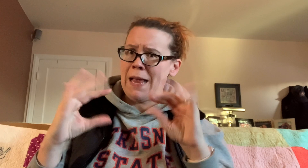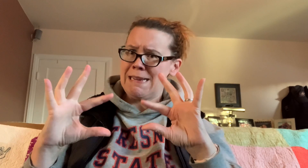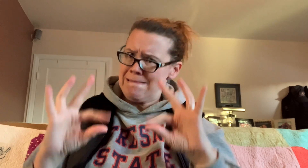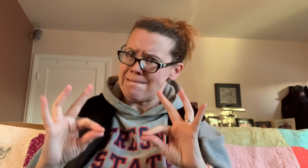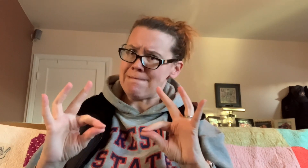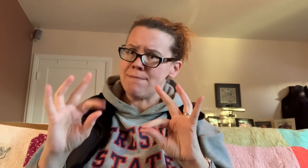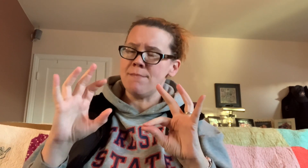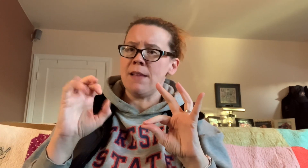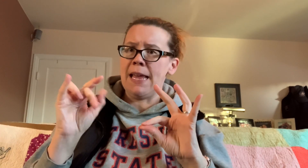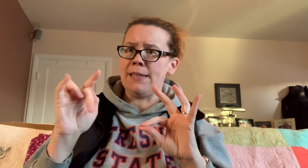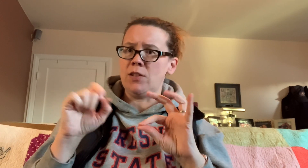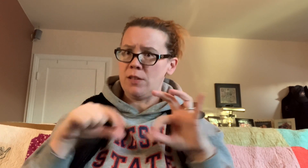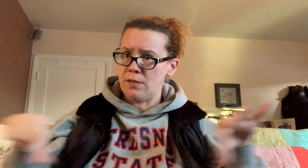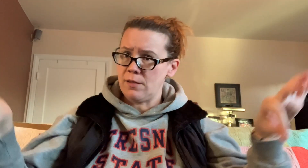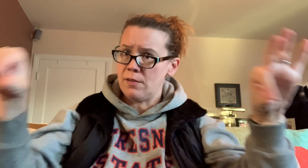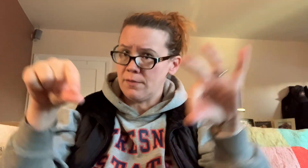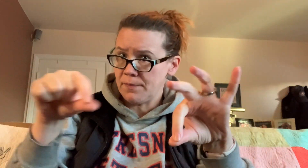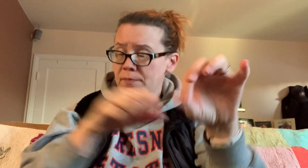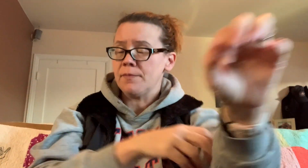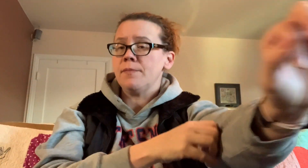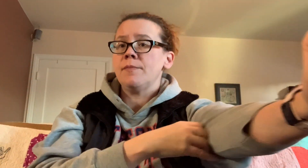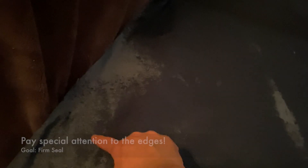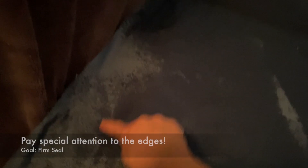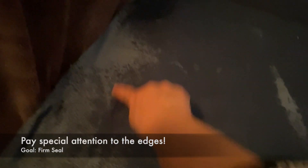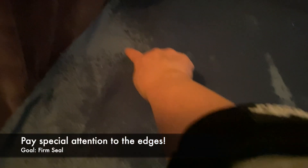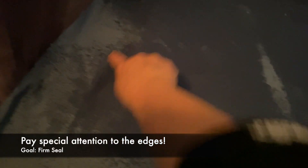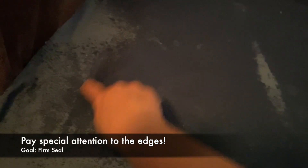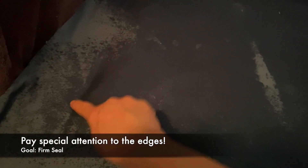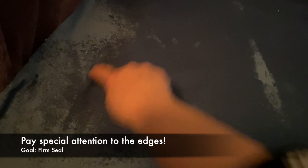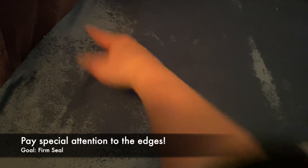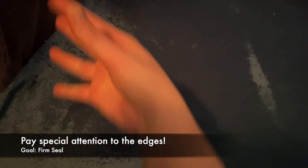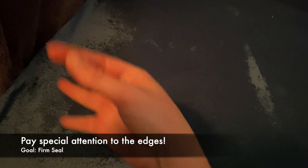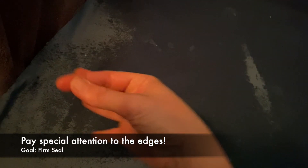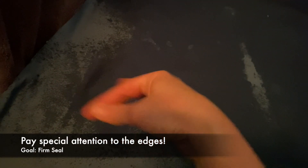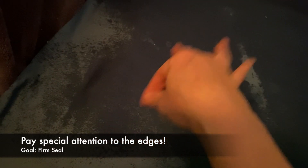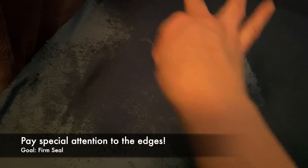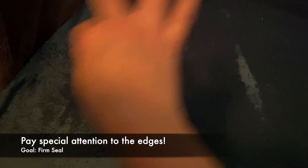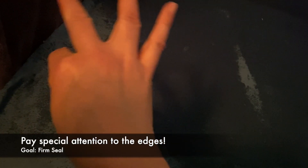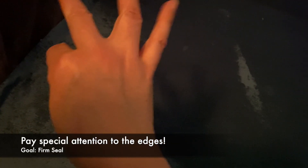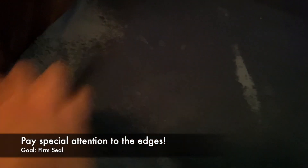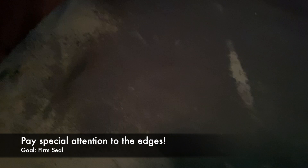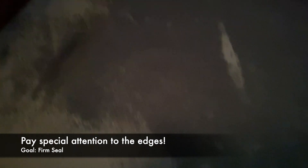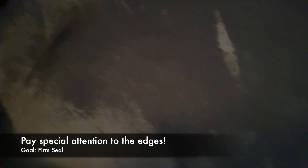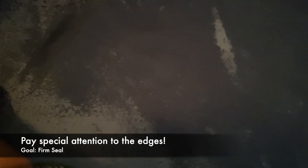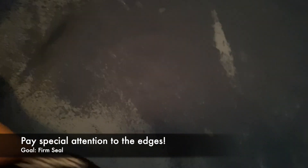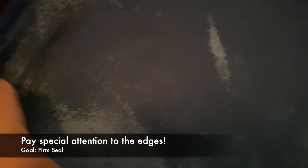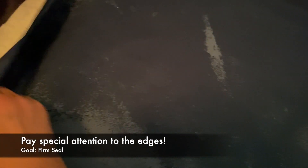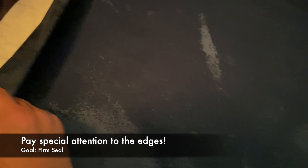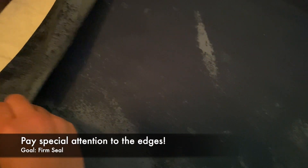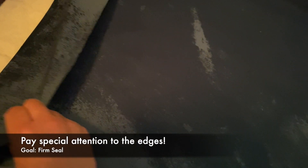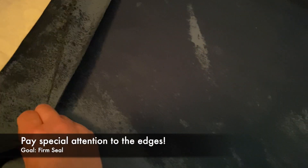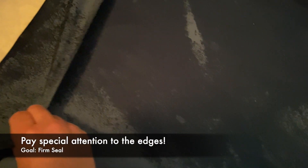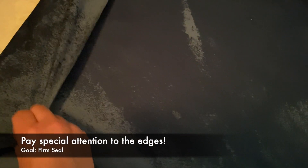on the edges especially because you want the edges to really stick so it doesn't start peeling back.